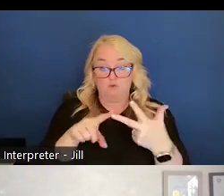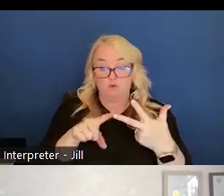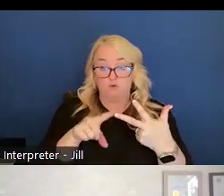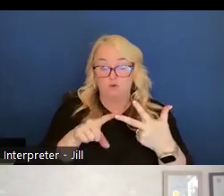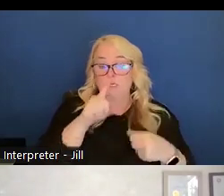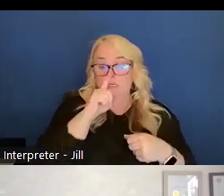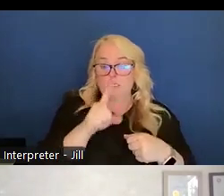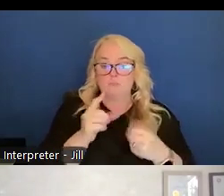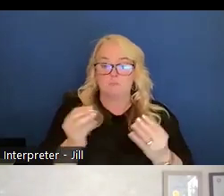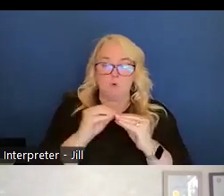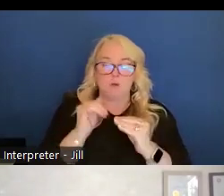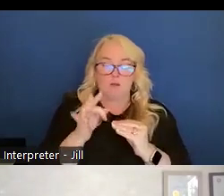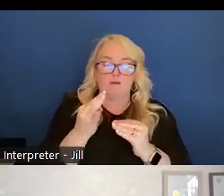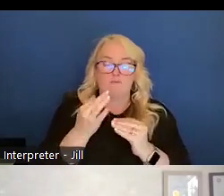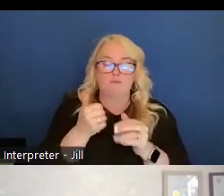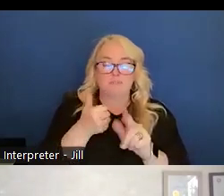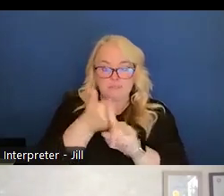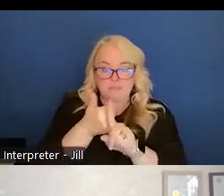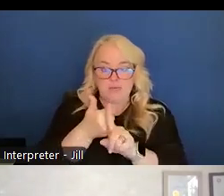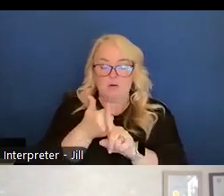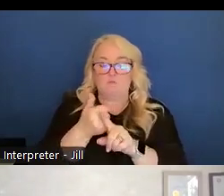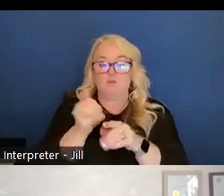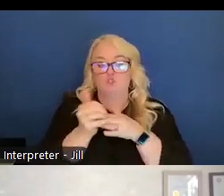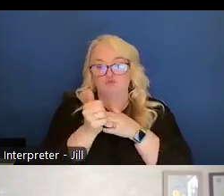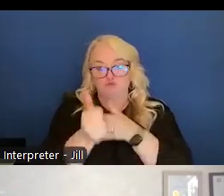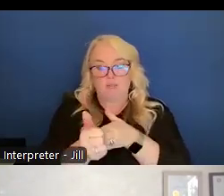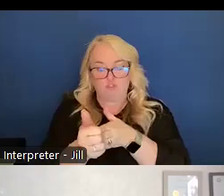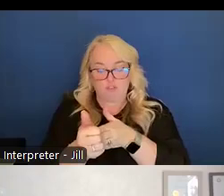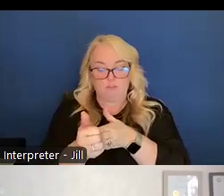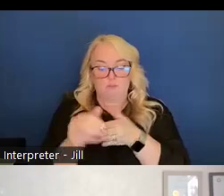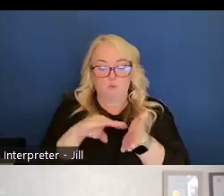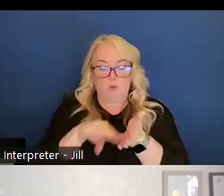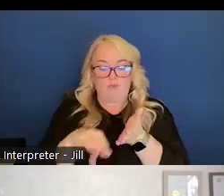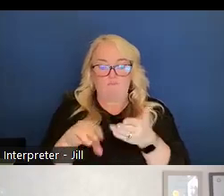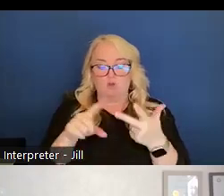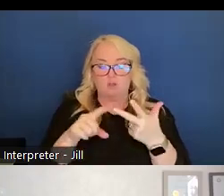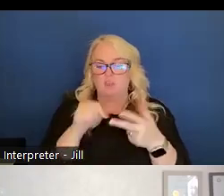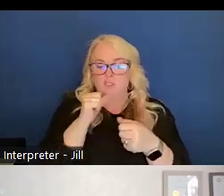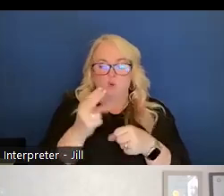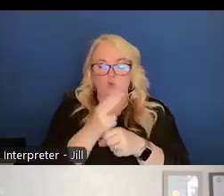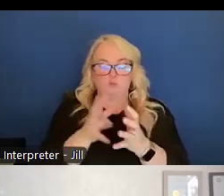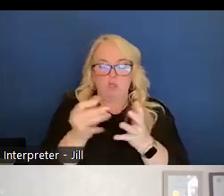more of our self-direction waiver. So those folks don't need a lot of services, but they do have self-directed